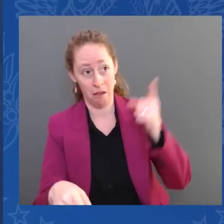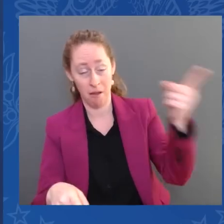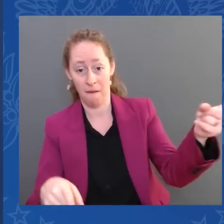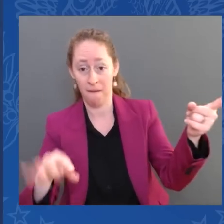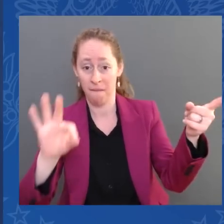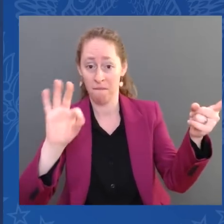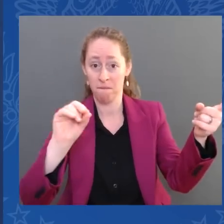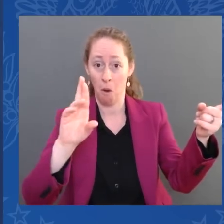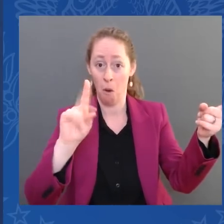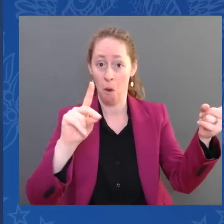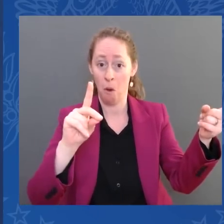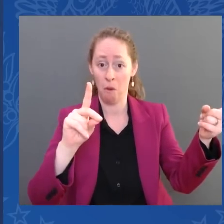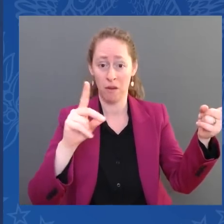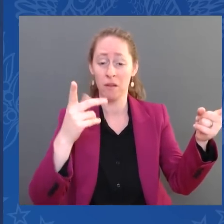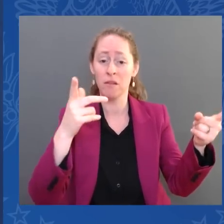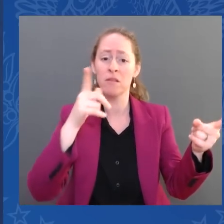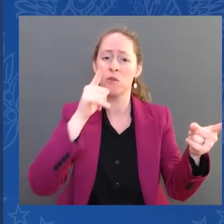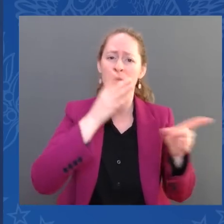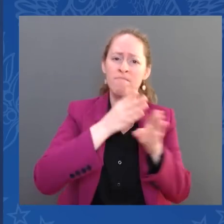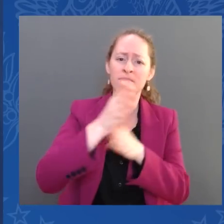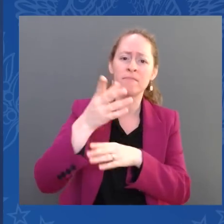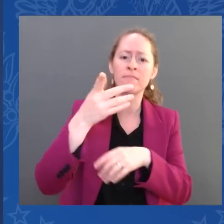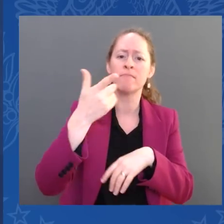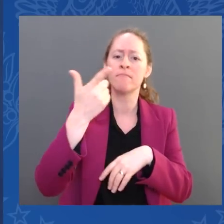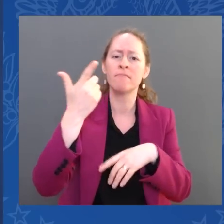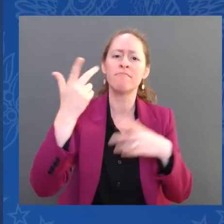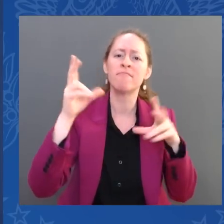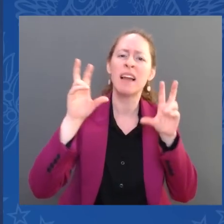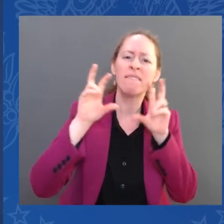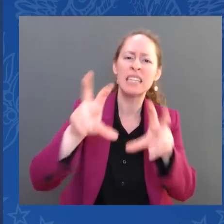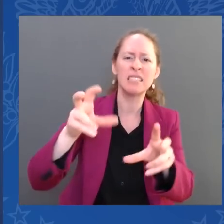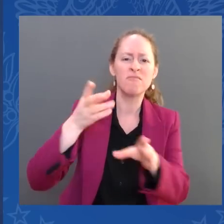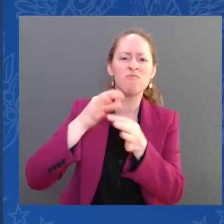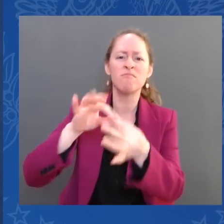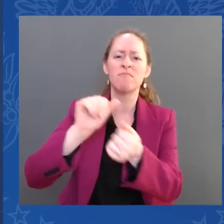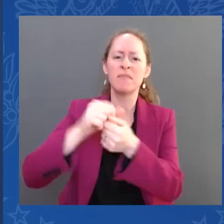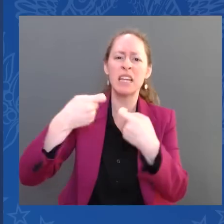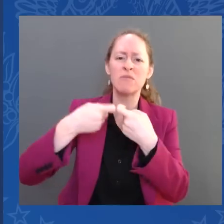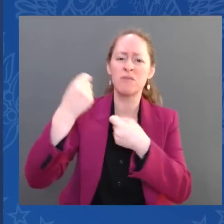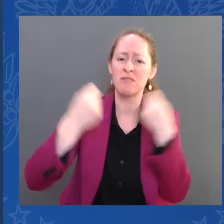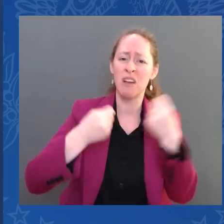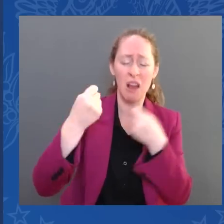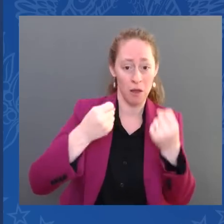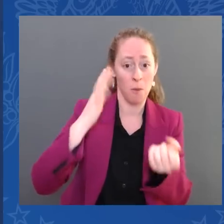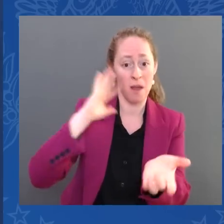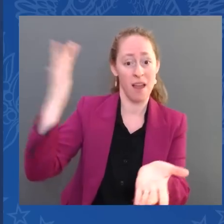6,000 new employees -- union employees, I might add -- in the Midwest.